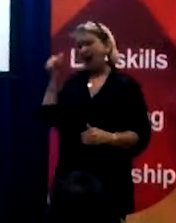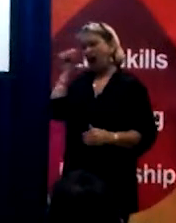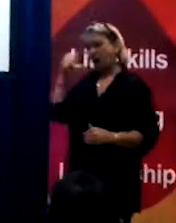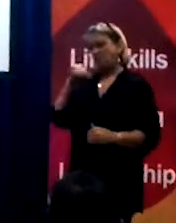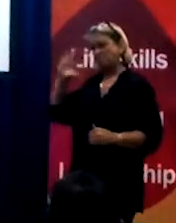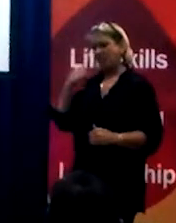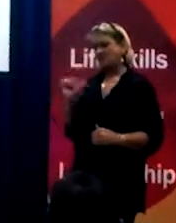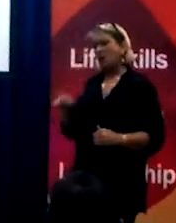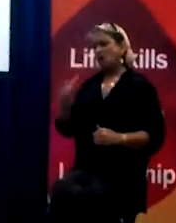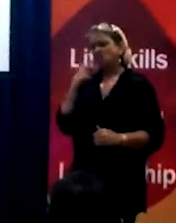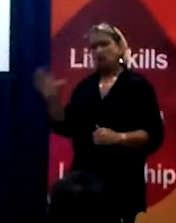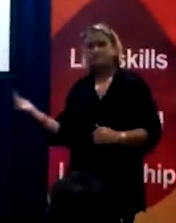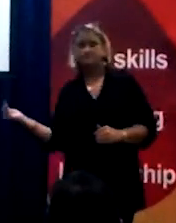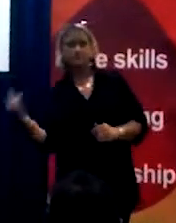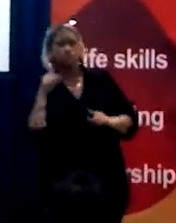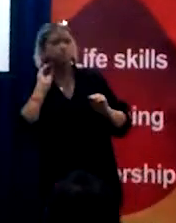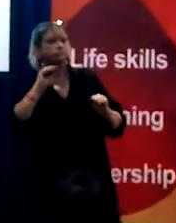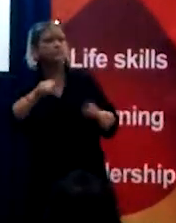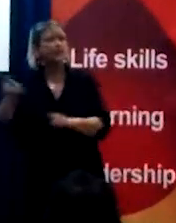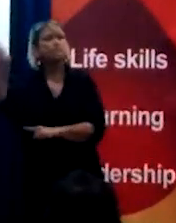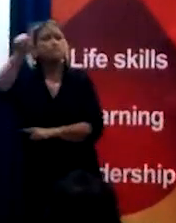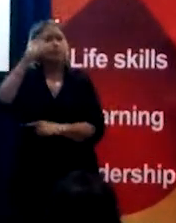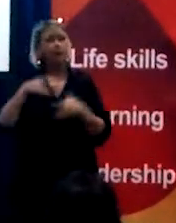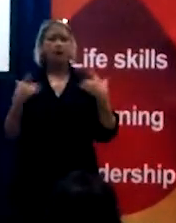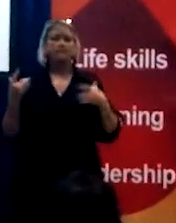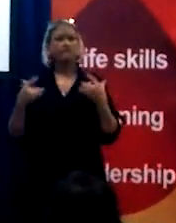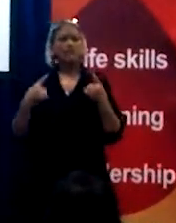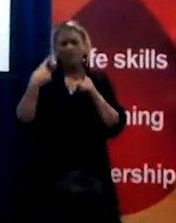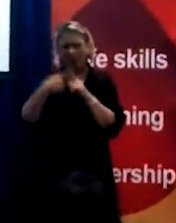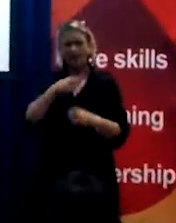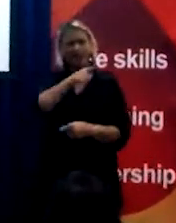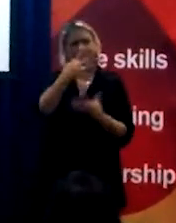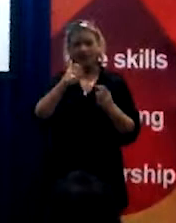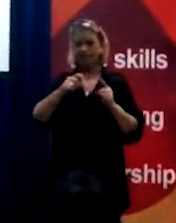They can show them what to do. And they also have this amazing way of explaining things.